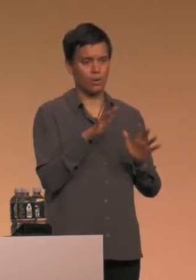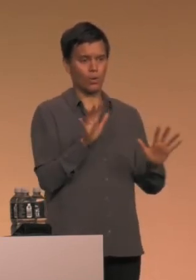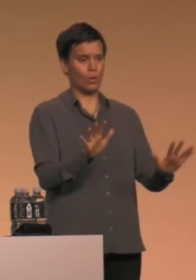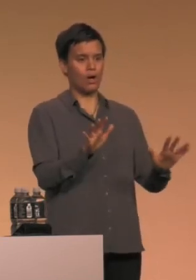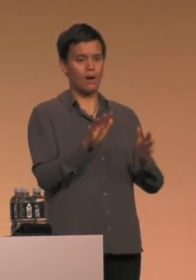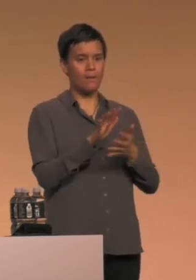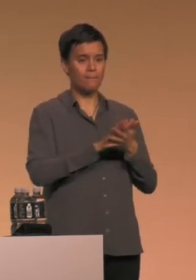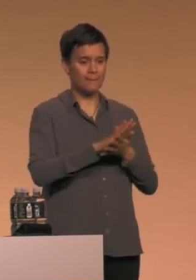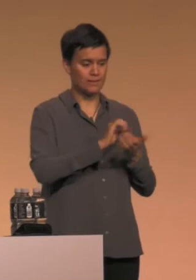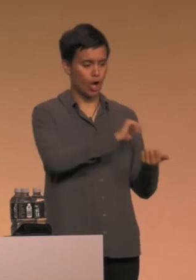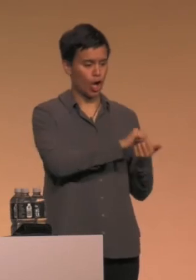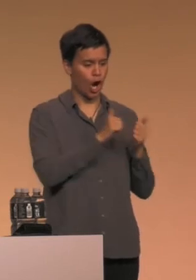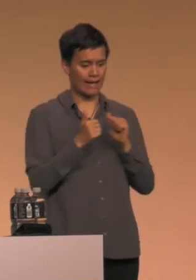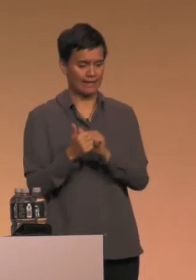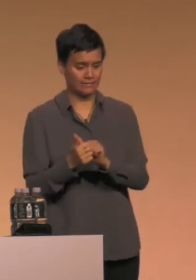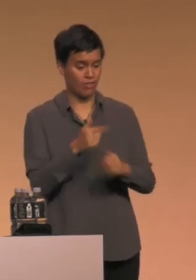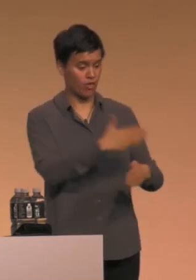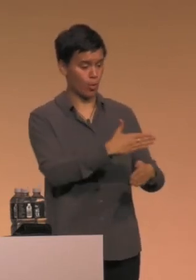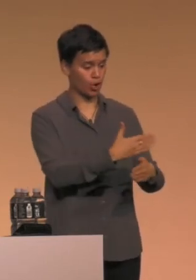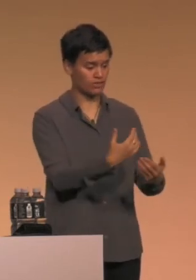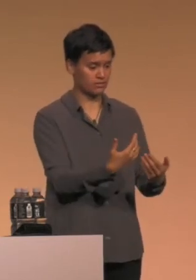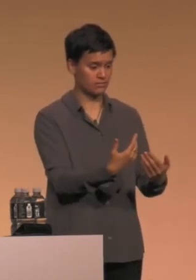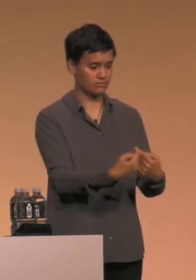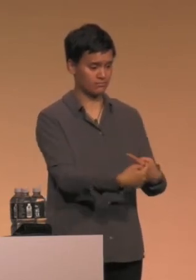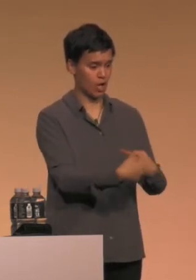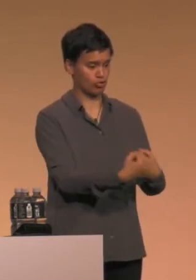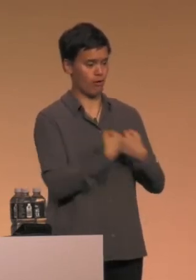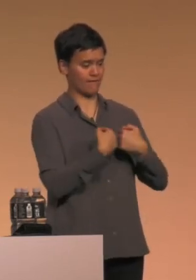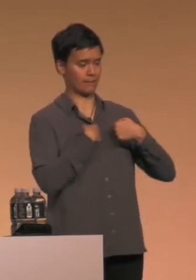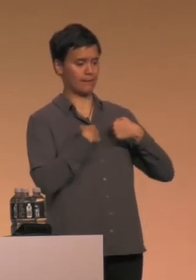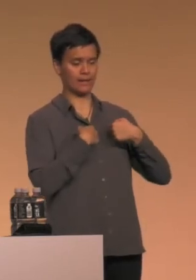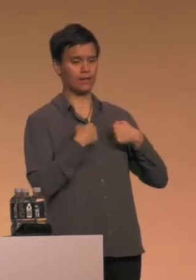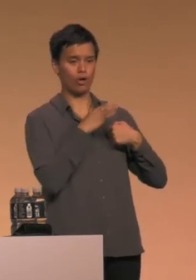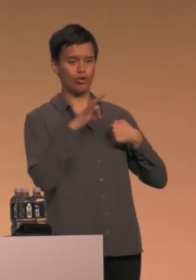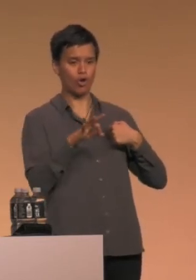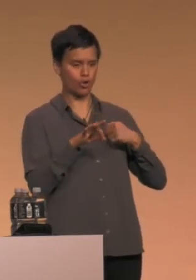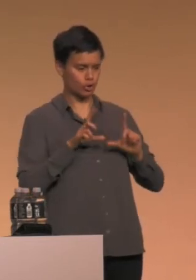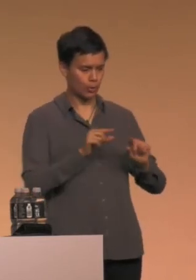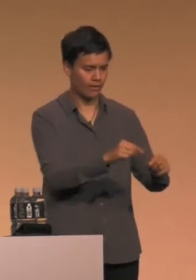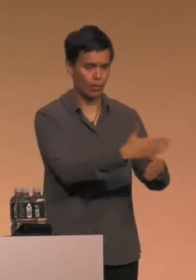by their own demanding work. We need to finish the job of achieving safe staffing to be